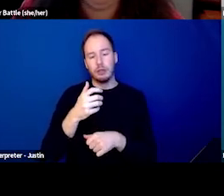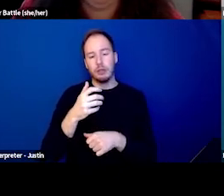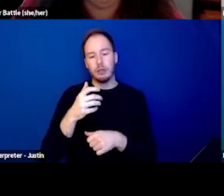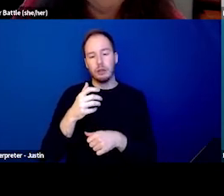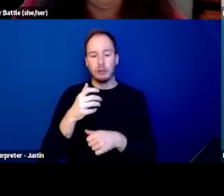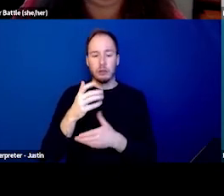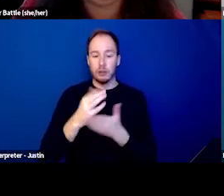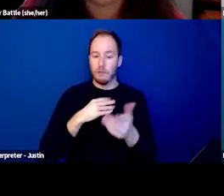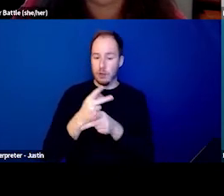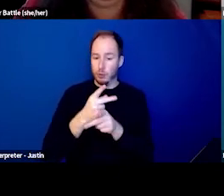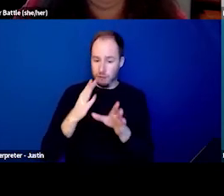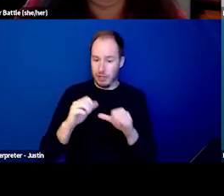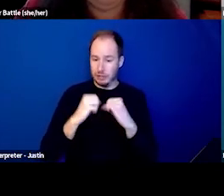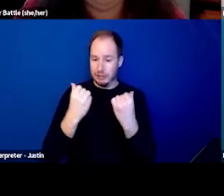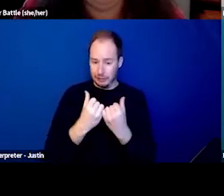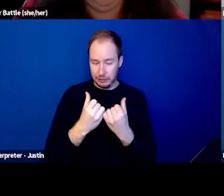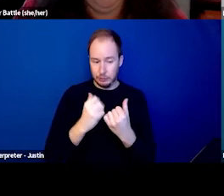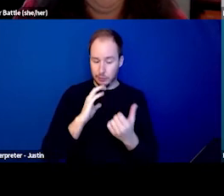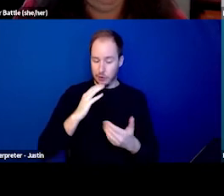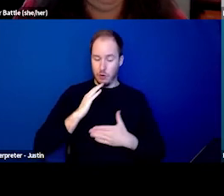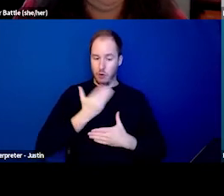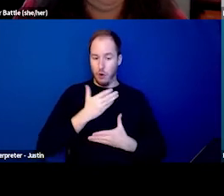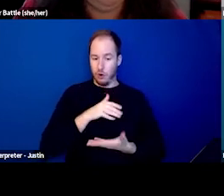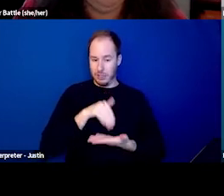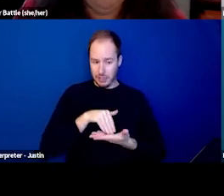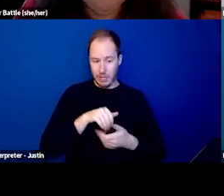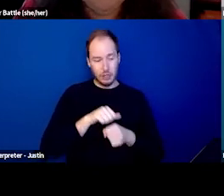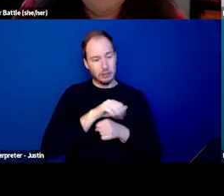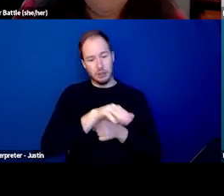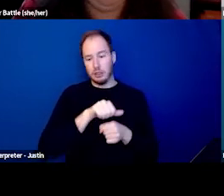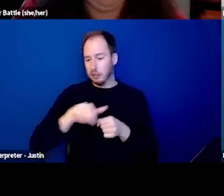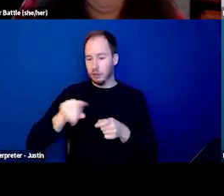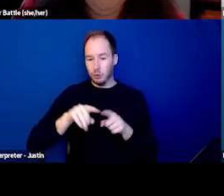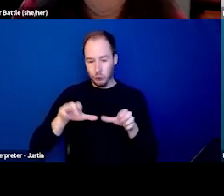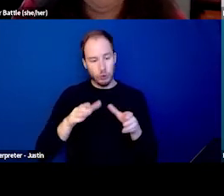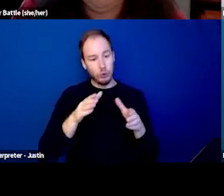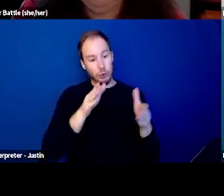of our supervisory teams from our center to do in-person site visits at two